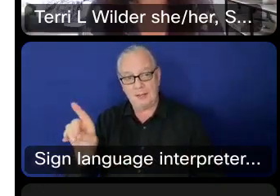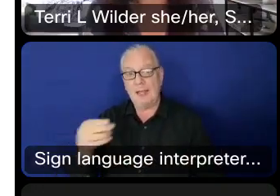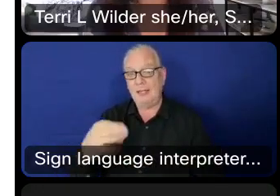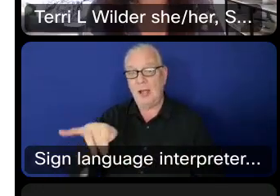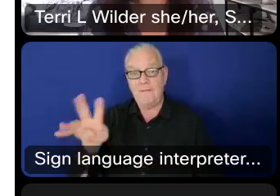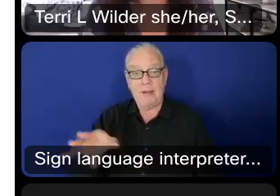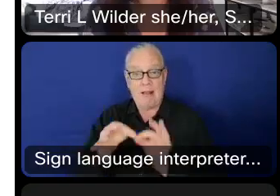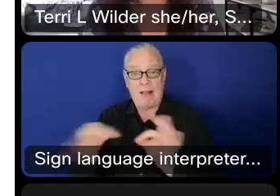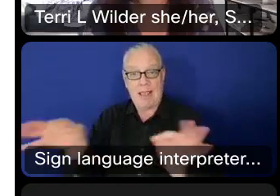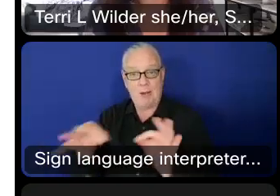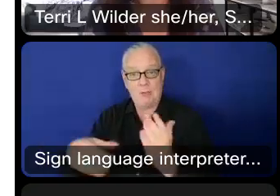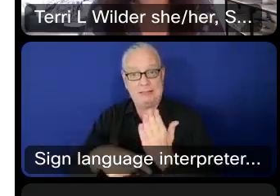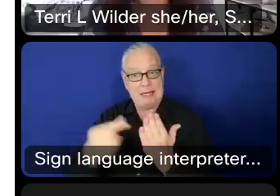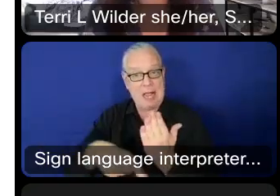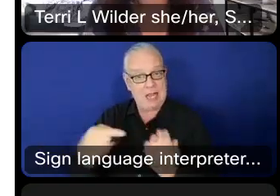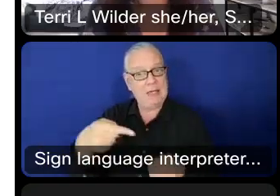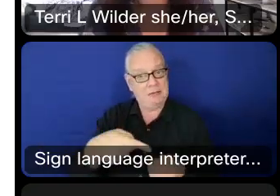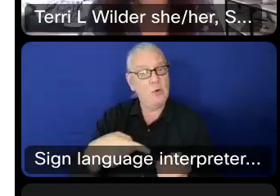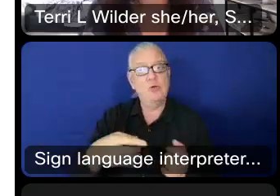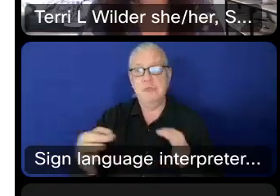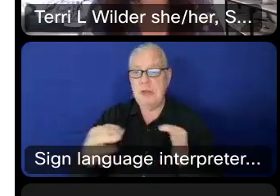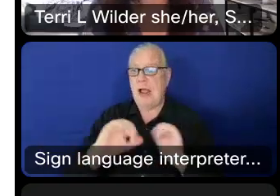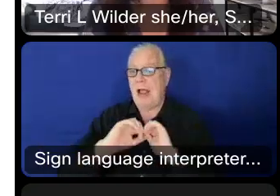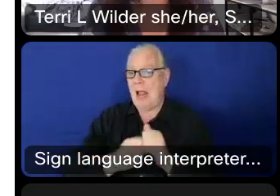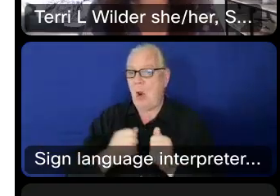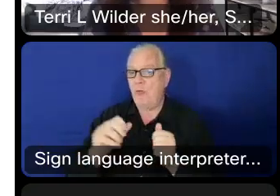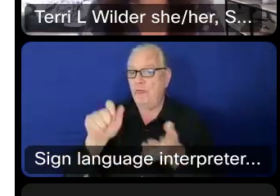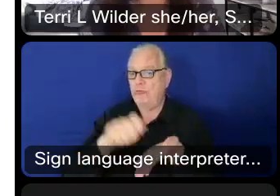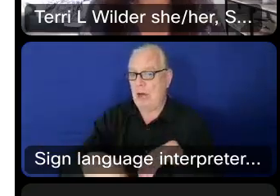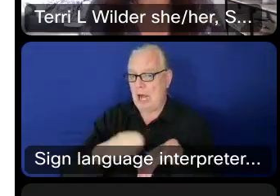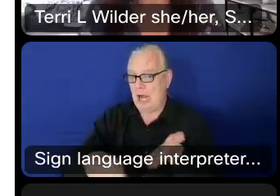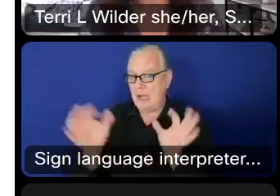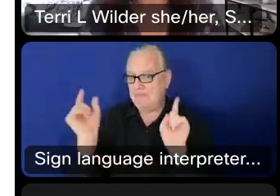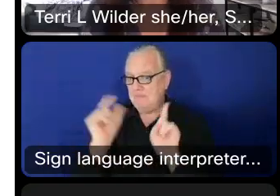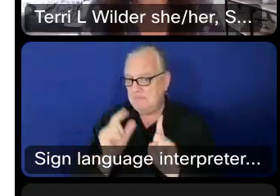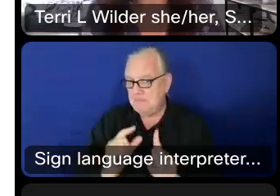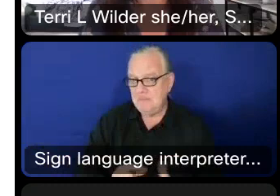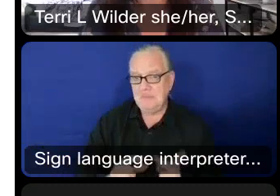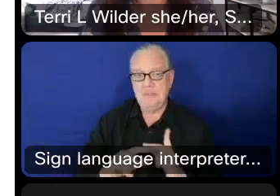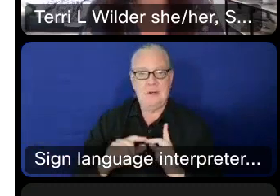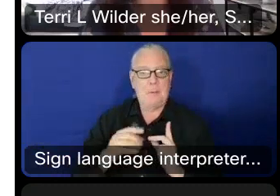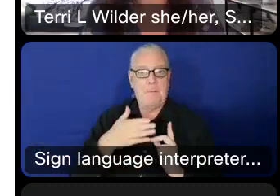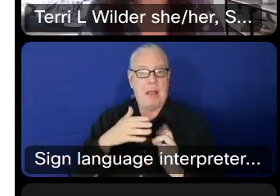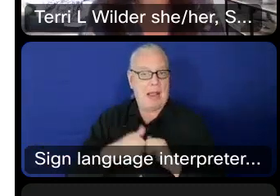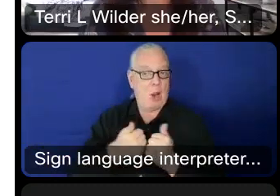read about how to write about HIV, how to talk about HIV. And